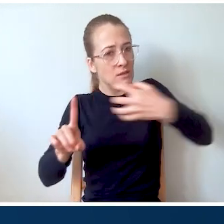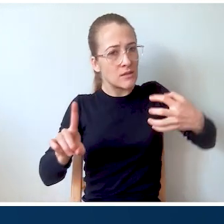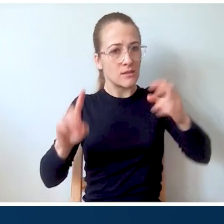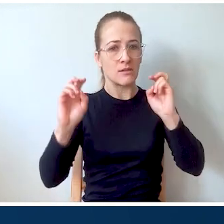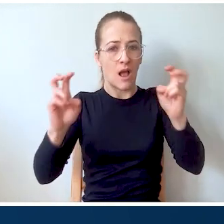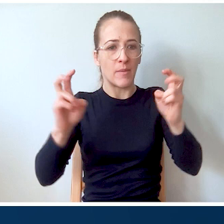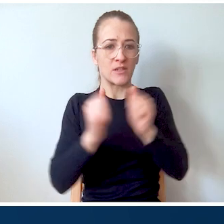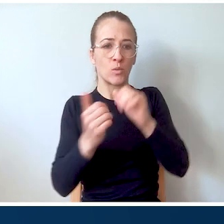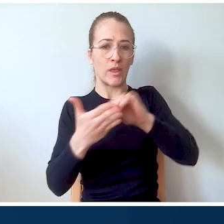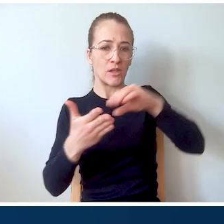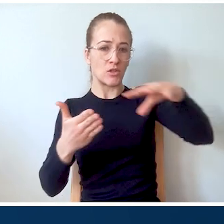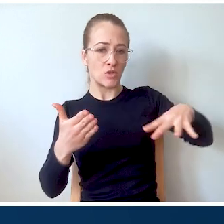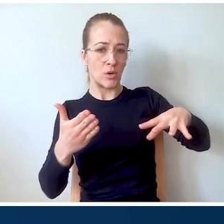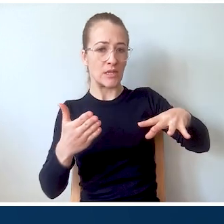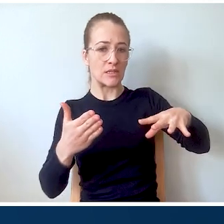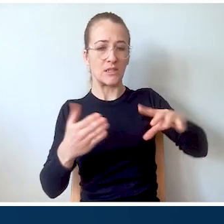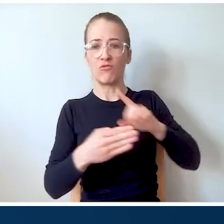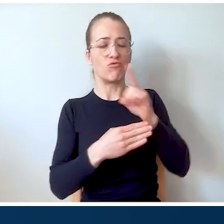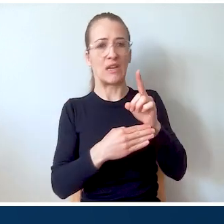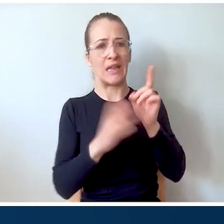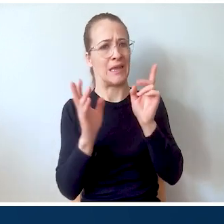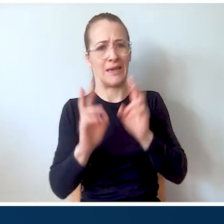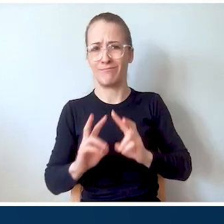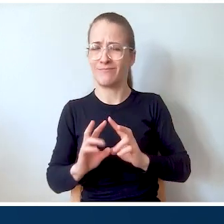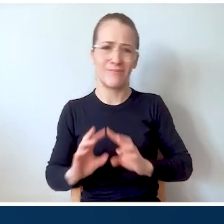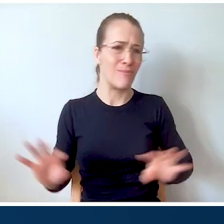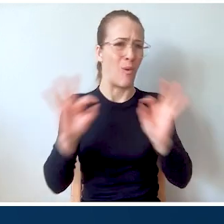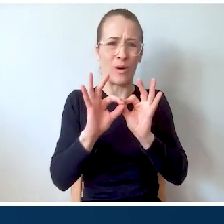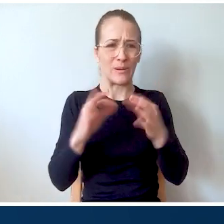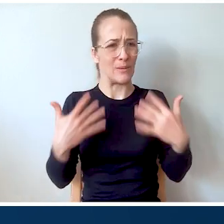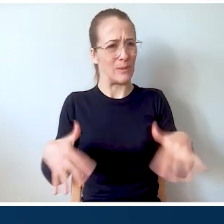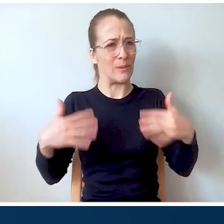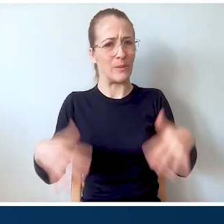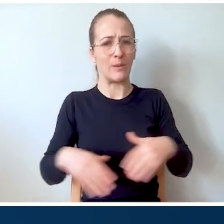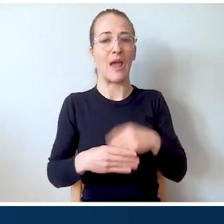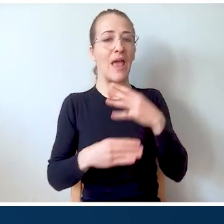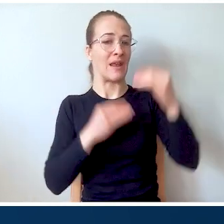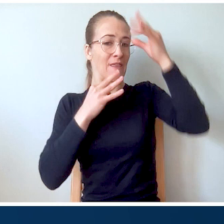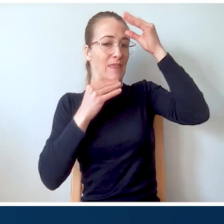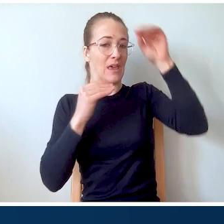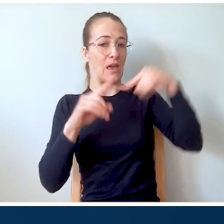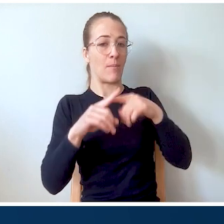with your students is invaluable. And also, thinking of whether it's stem cell